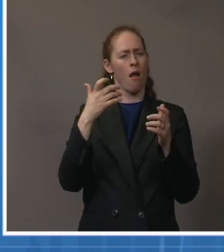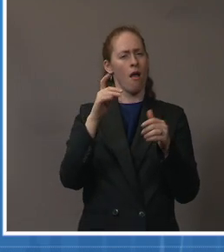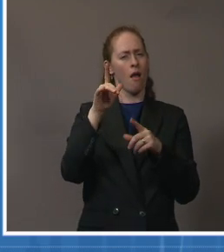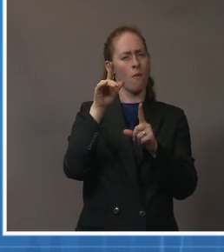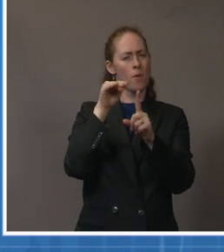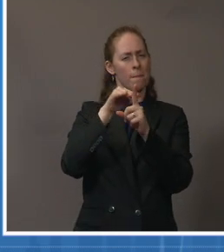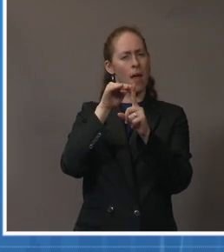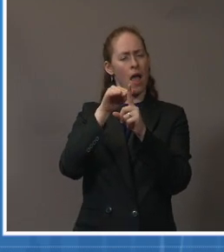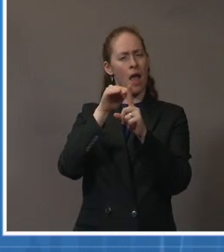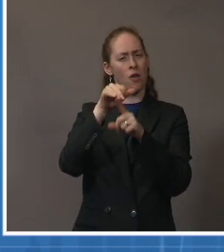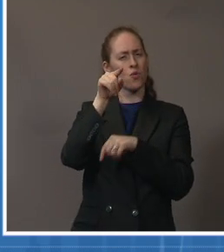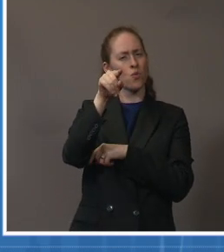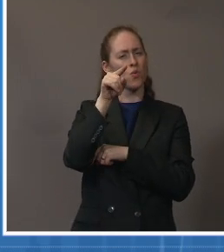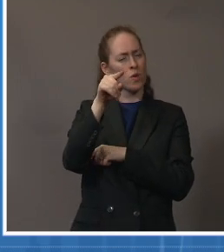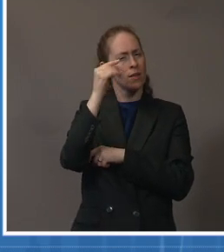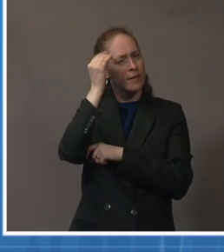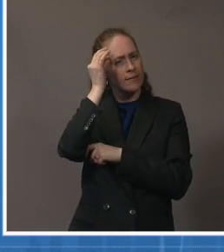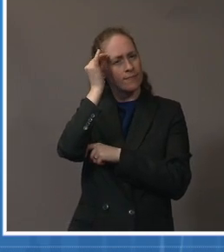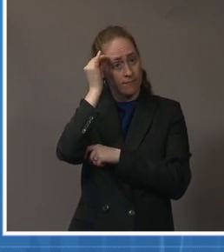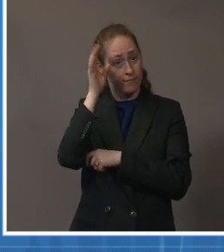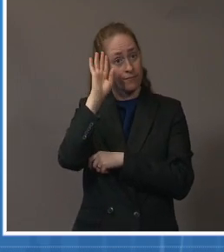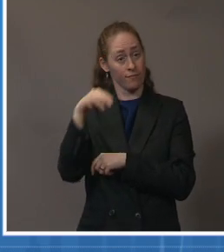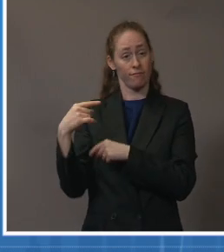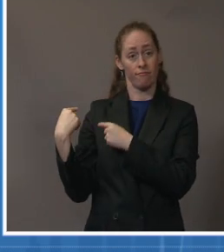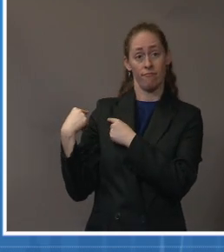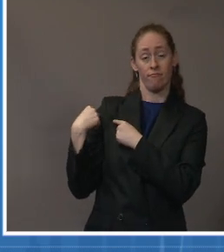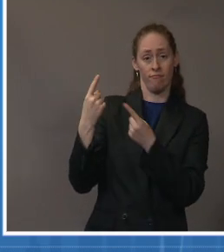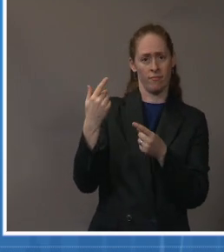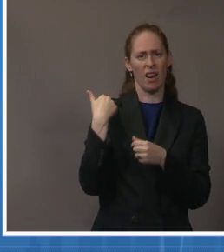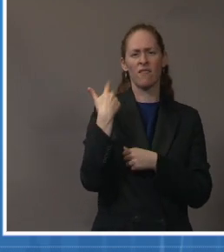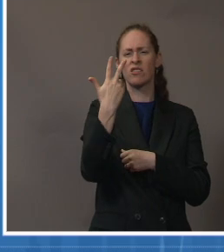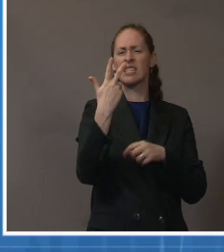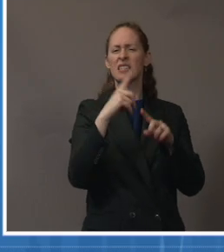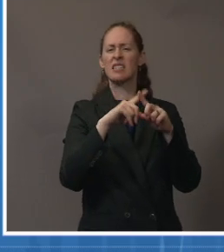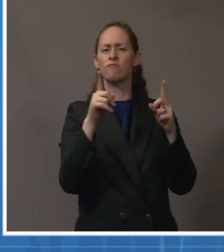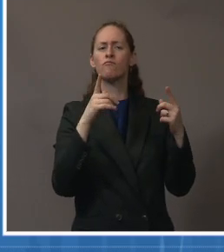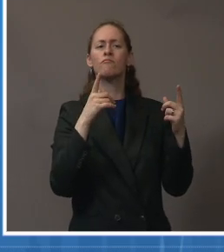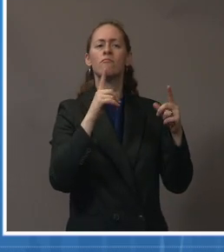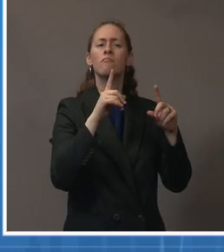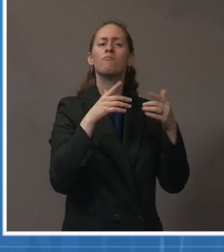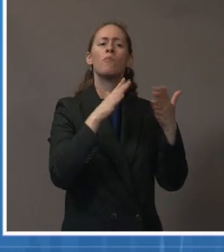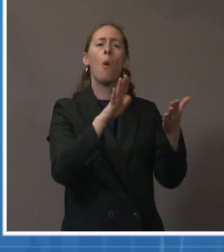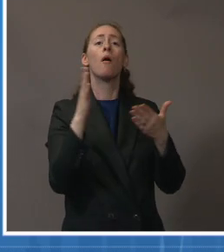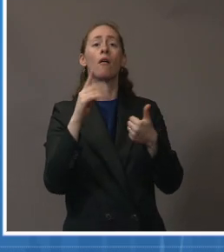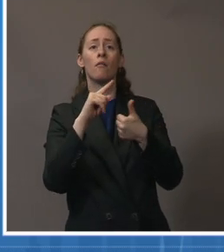has been three separate approaches: one, to target the virus itself -- and, as you could see,